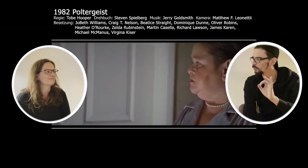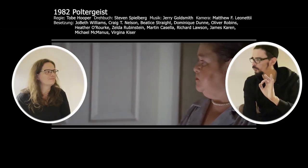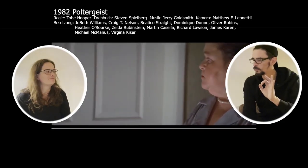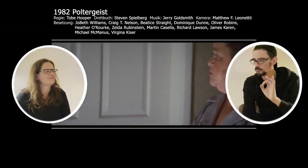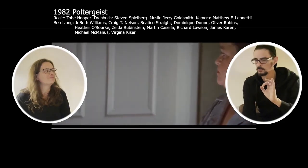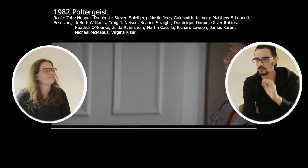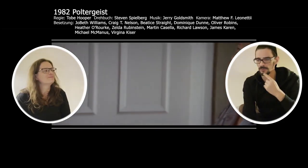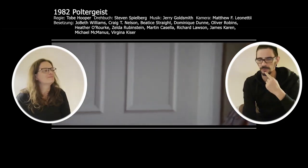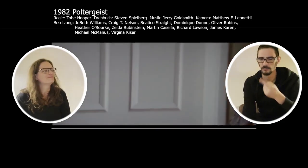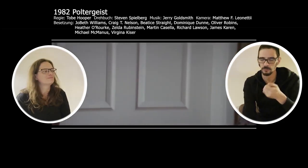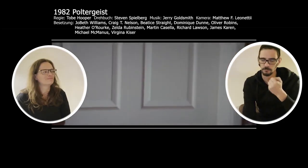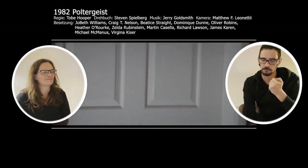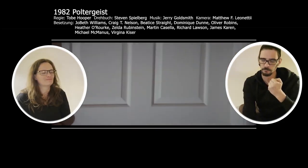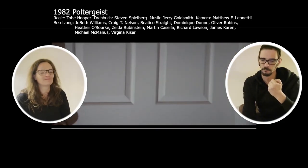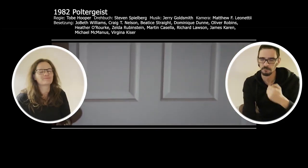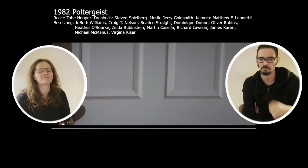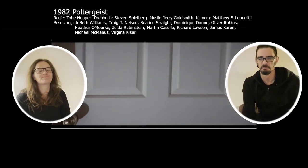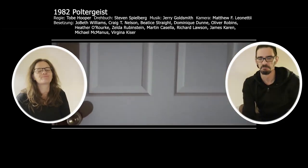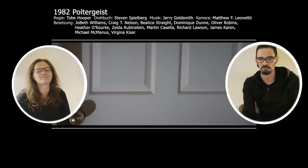That is a very good and convincing statement.